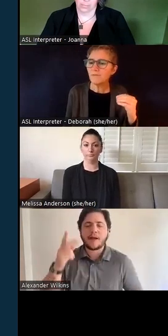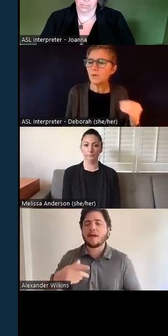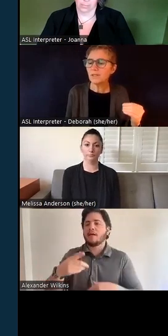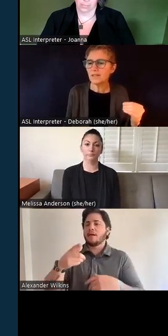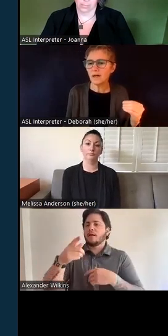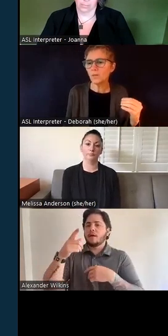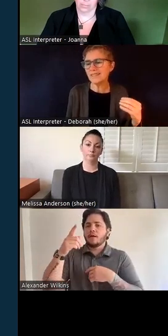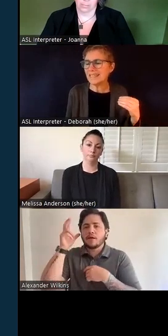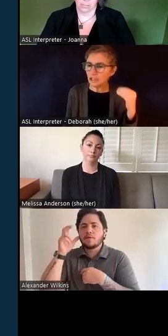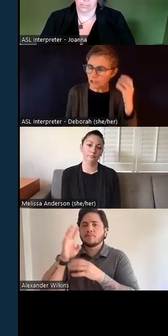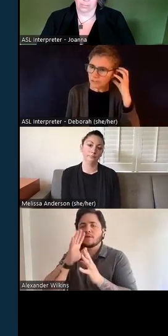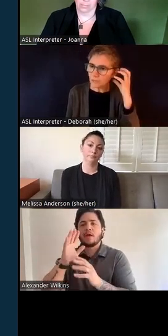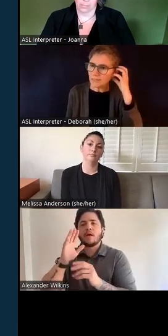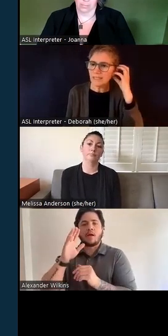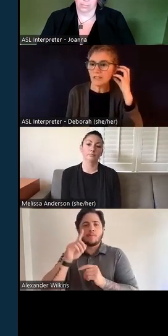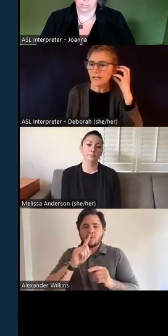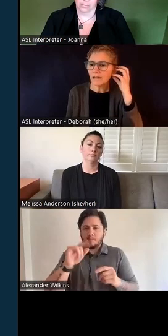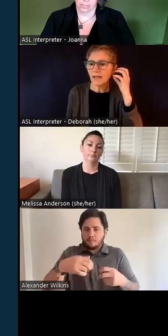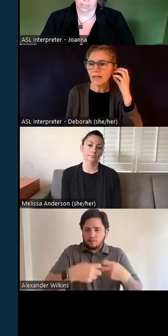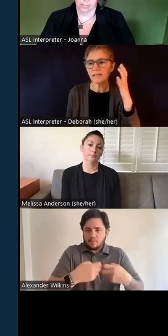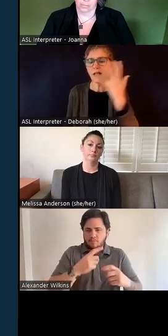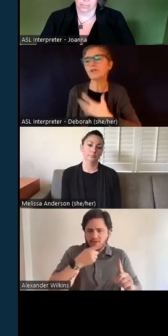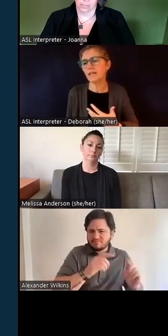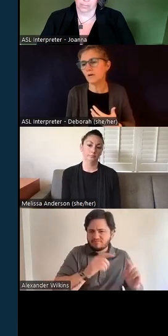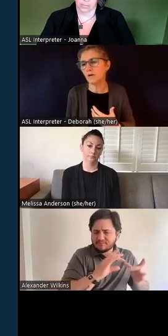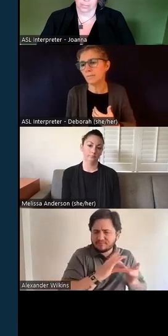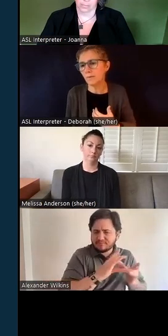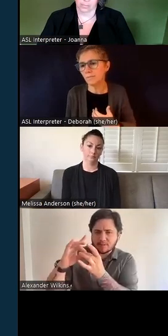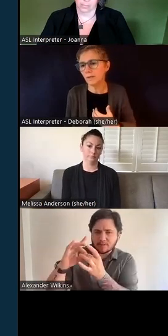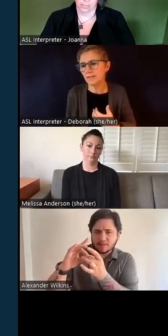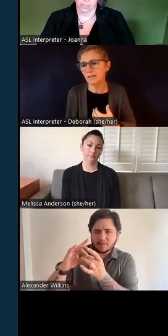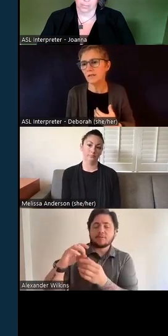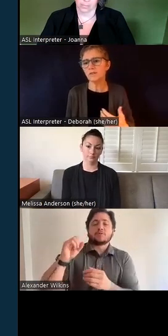focuses on one's ears, one's hearing, right. It's not looking at the whole person. So it's